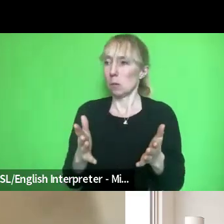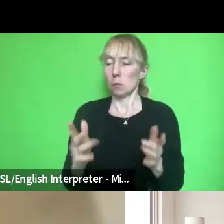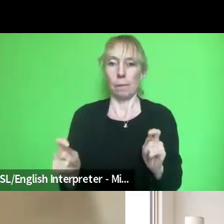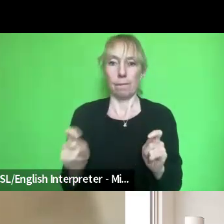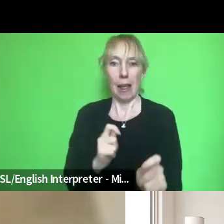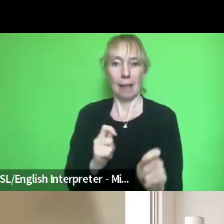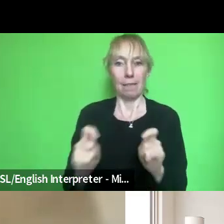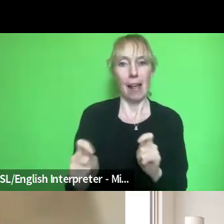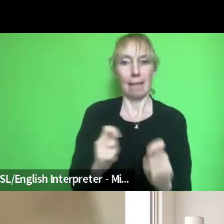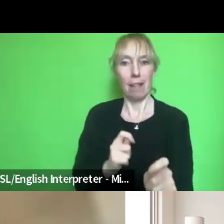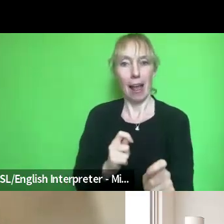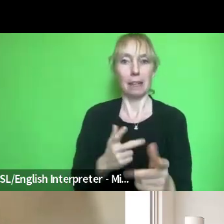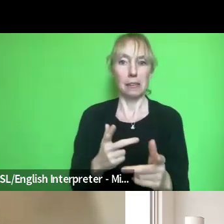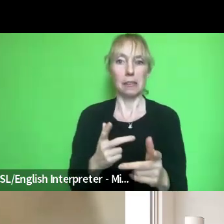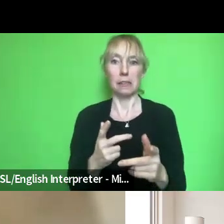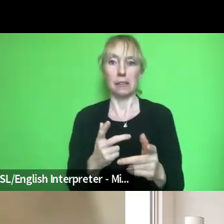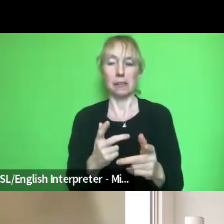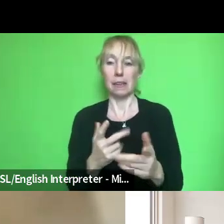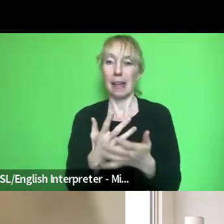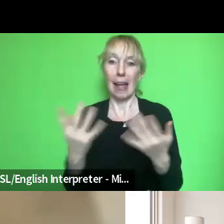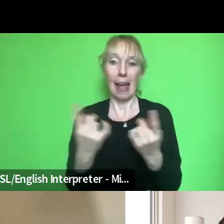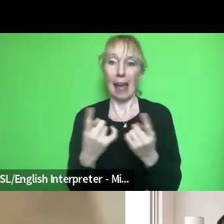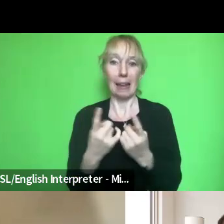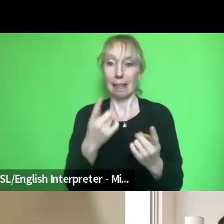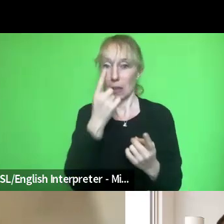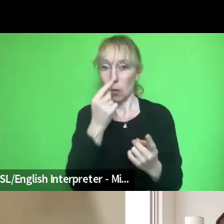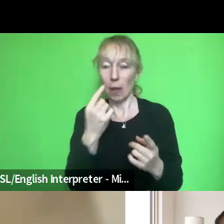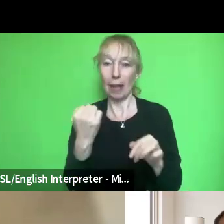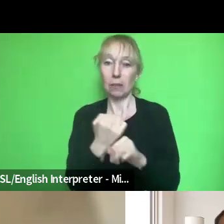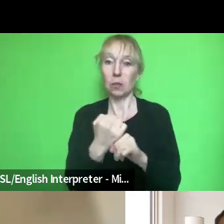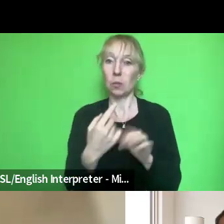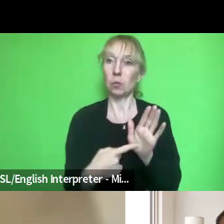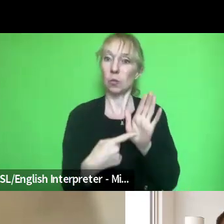of step change quite quickly. So, anything that you can do on adaptability, I think we all said it